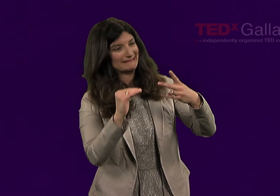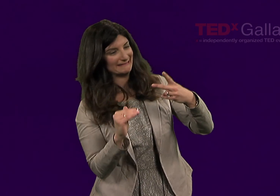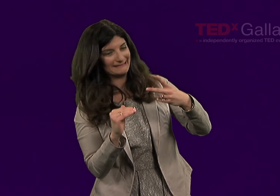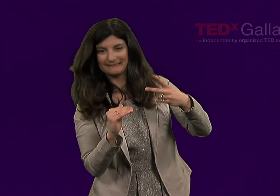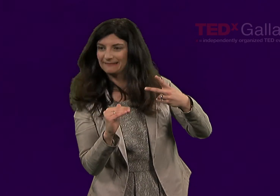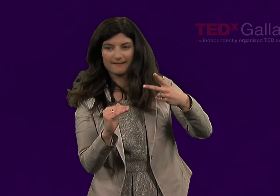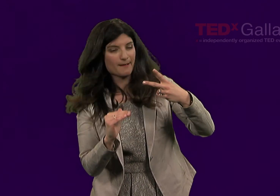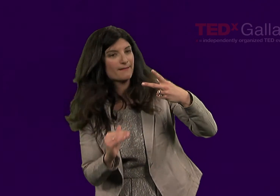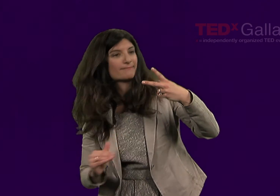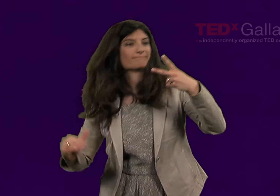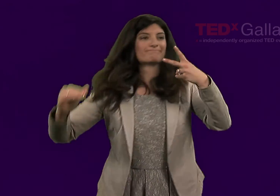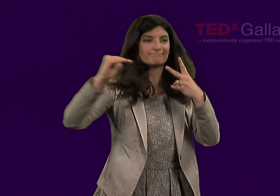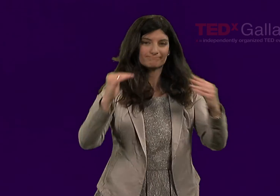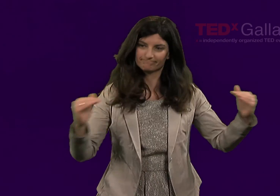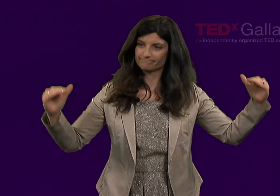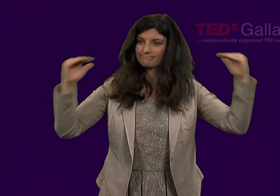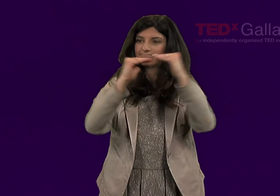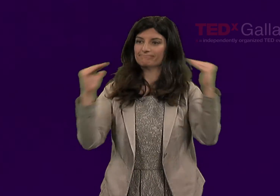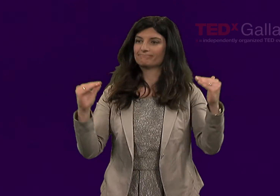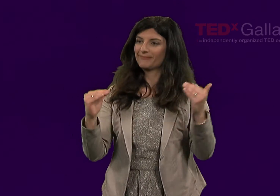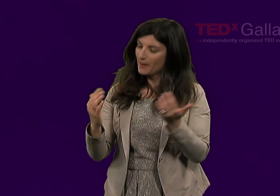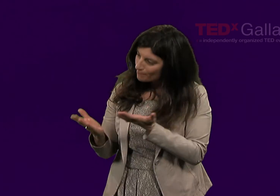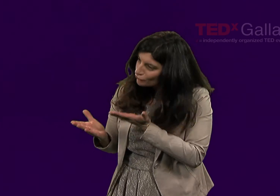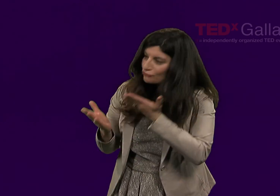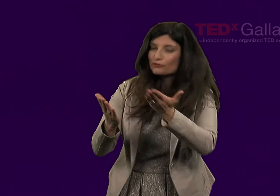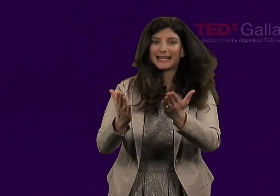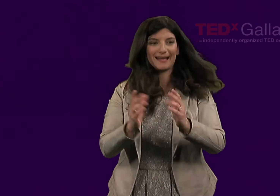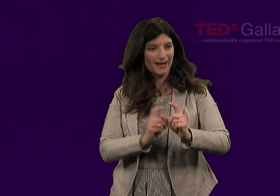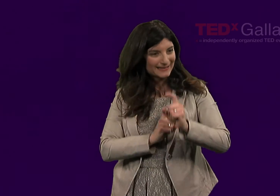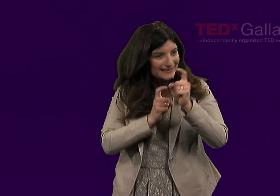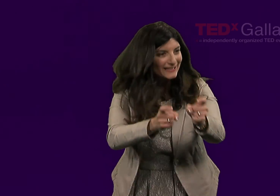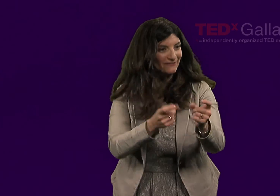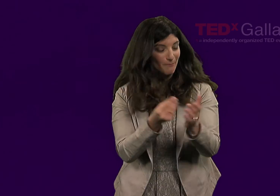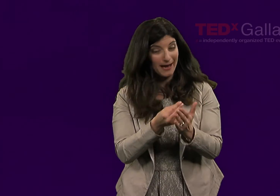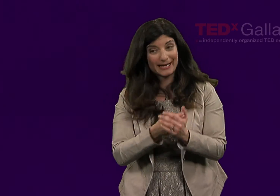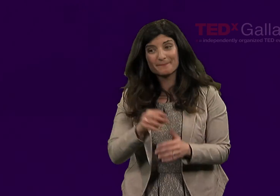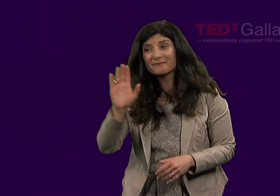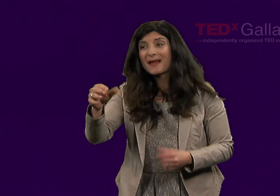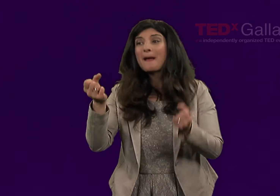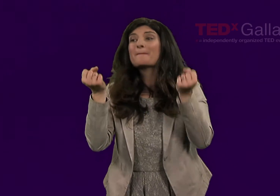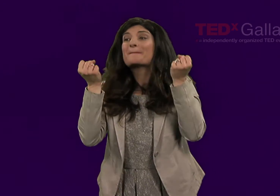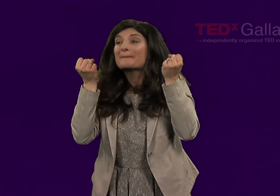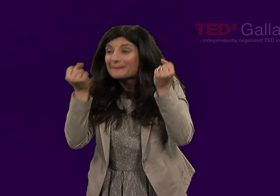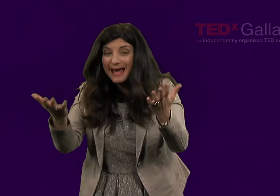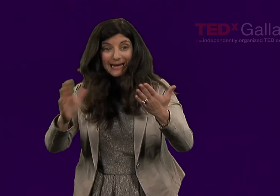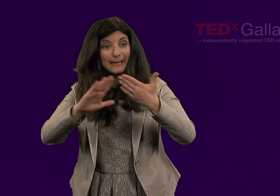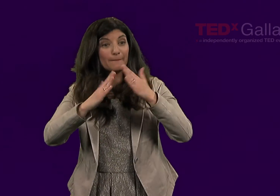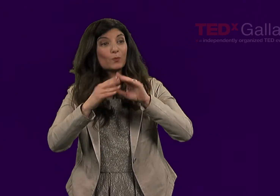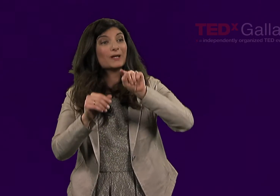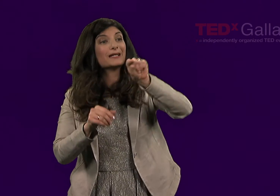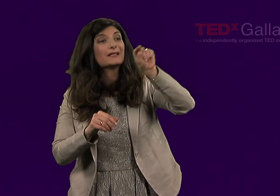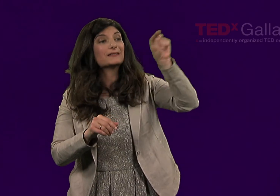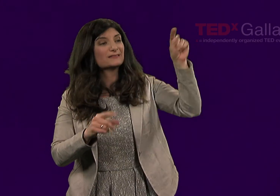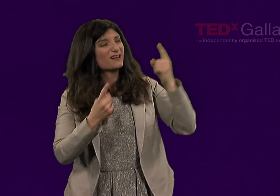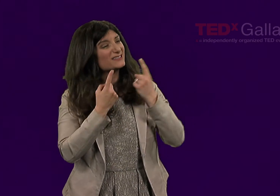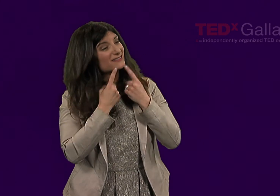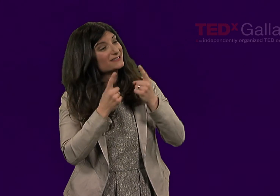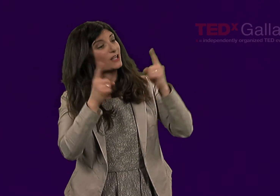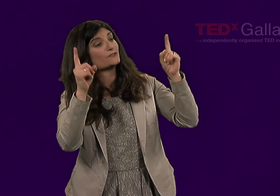But I challenge you to put effort equally into fundraising efforts. There are lots of communities where boards are very successful